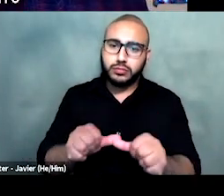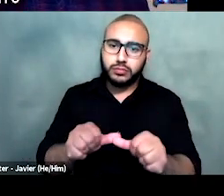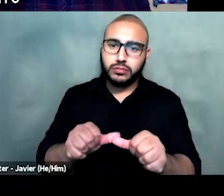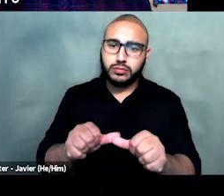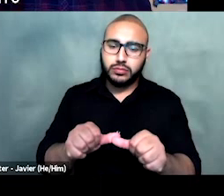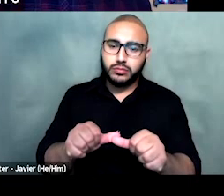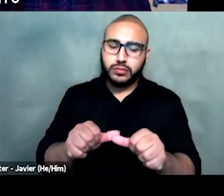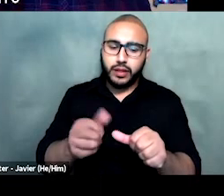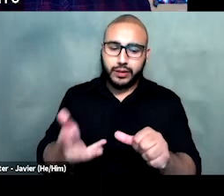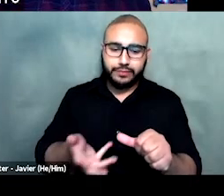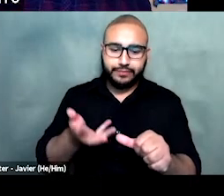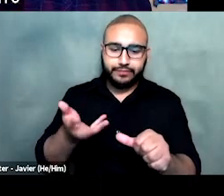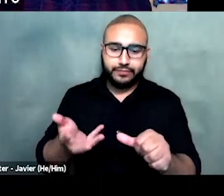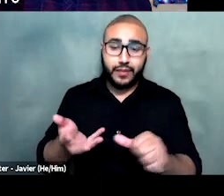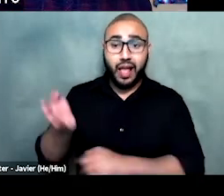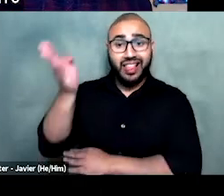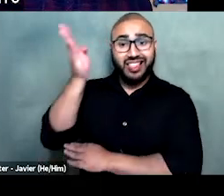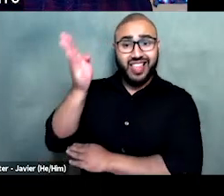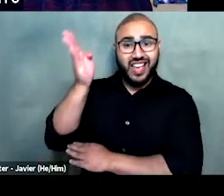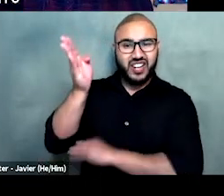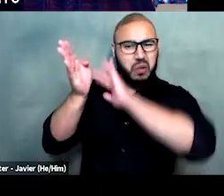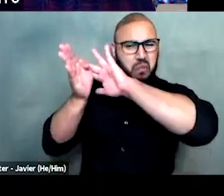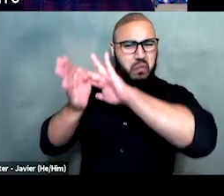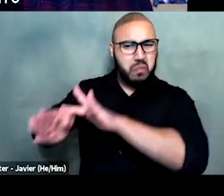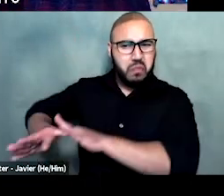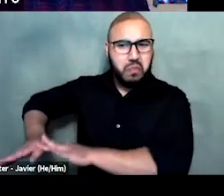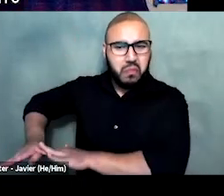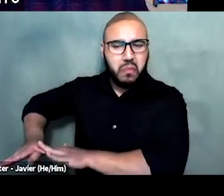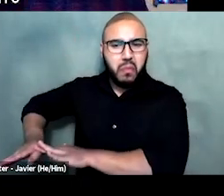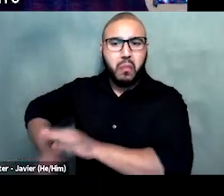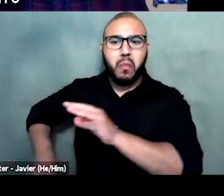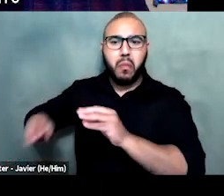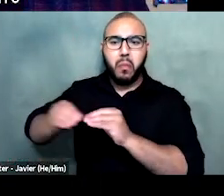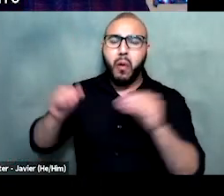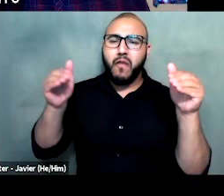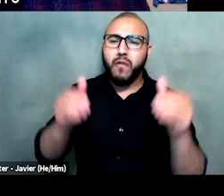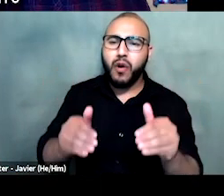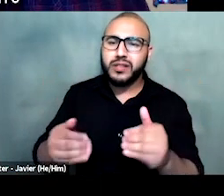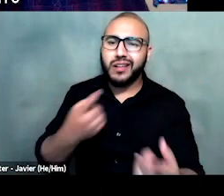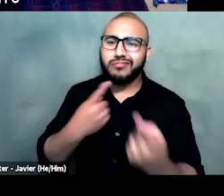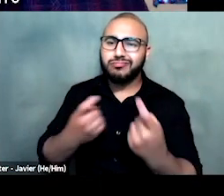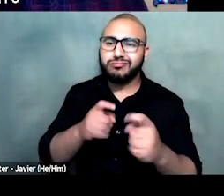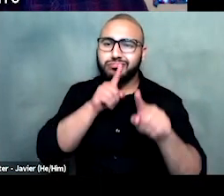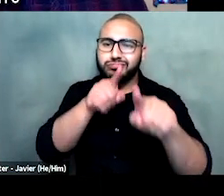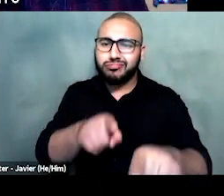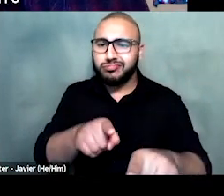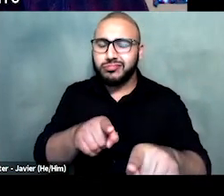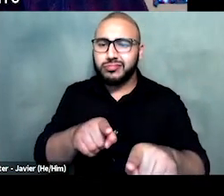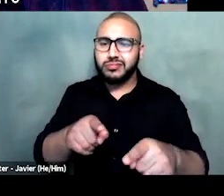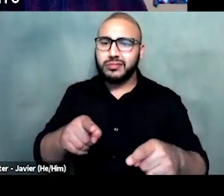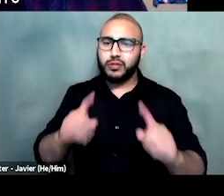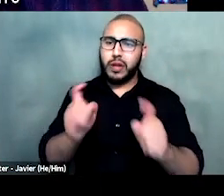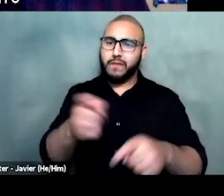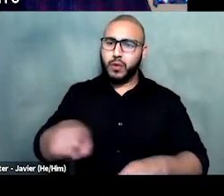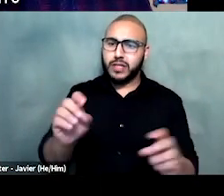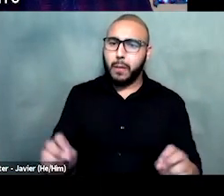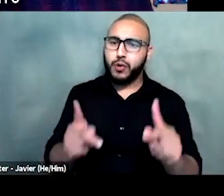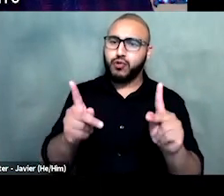want to continue to, I guess, lecture any longer, I would like to do a little bit of